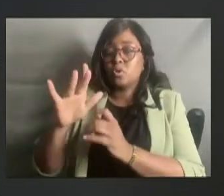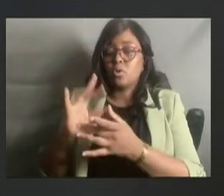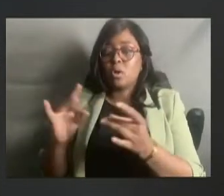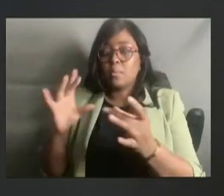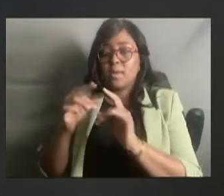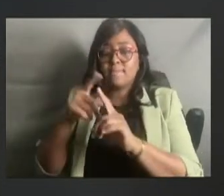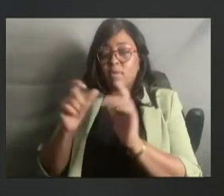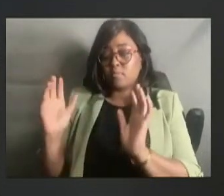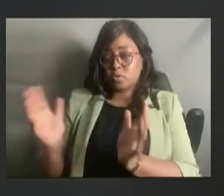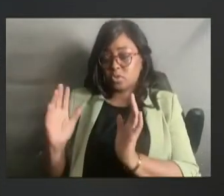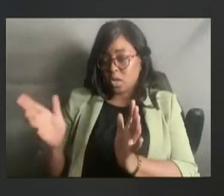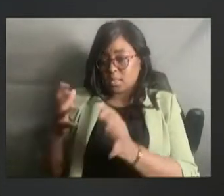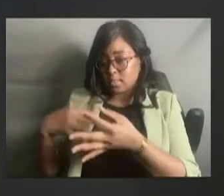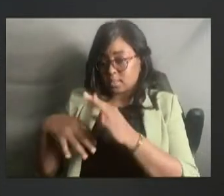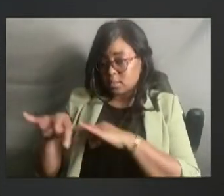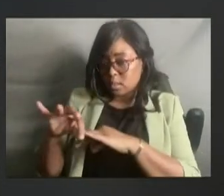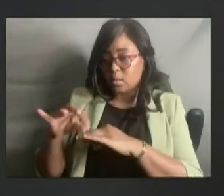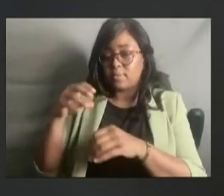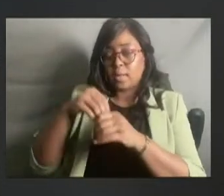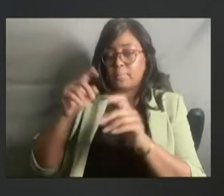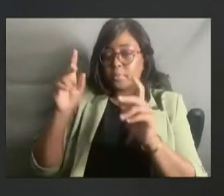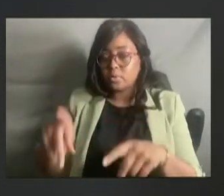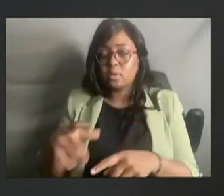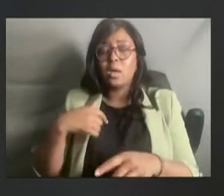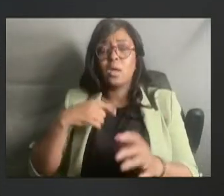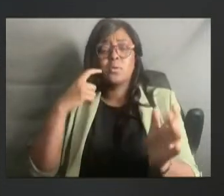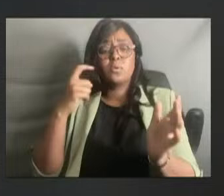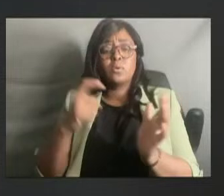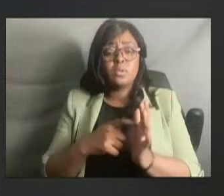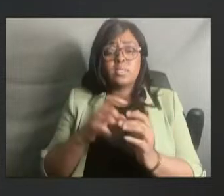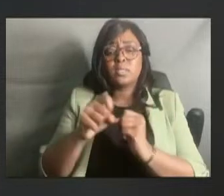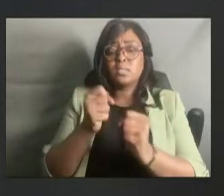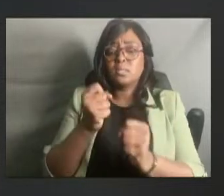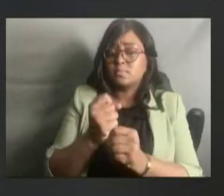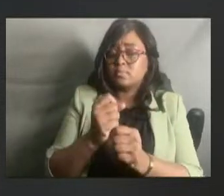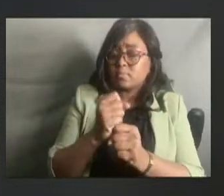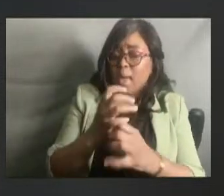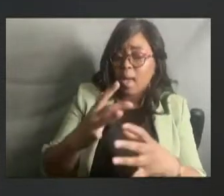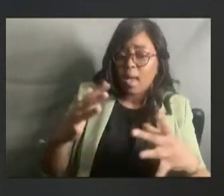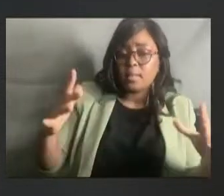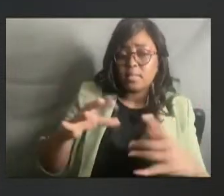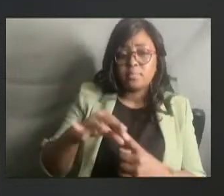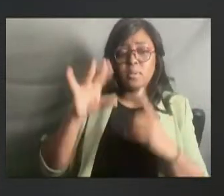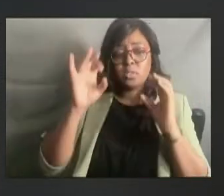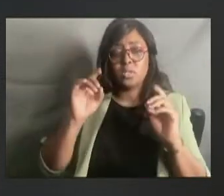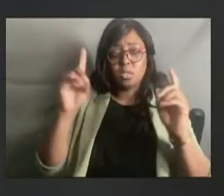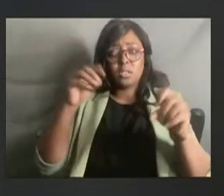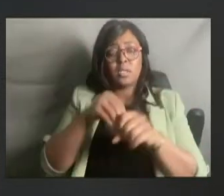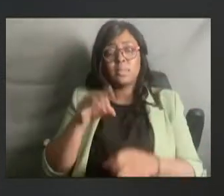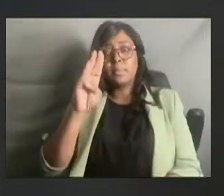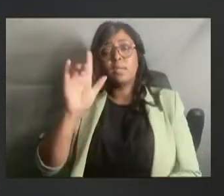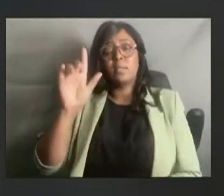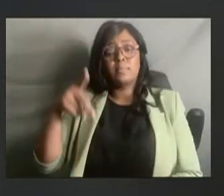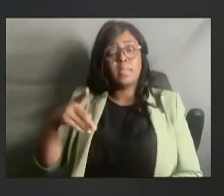chat instead of in person. We appreciate you. I see expanding